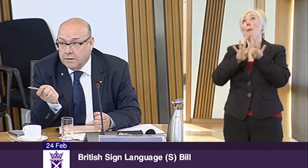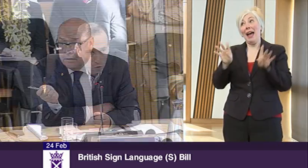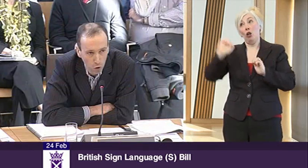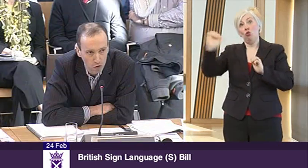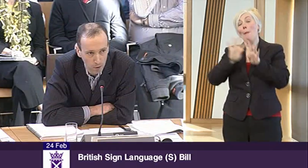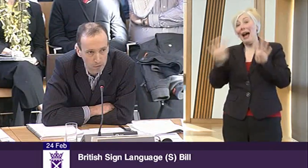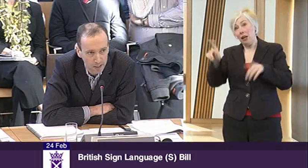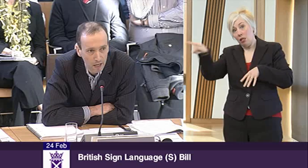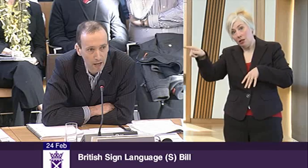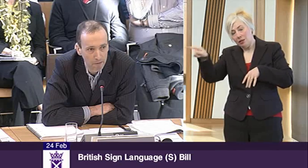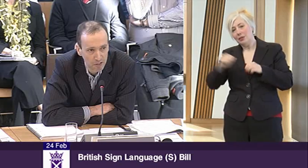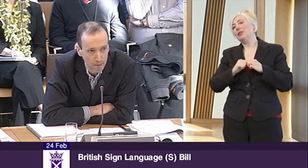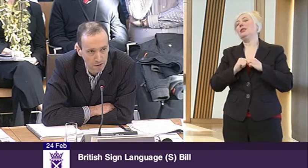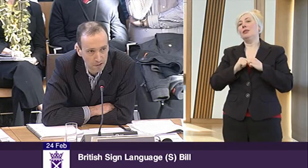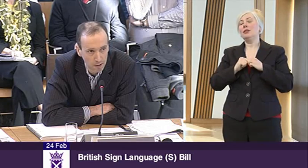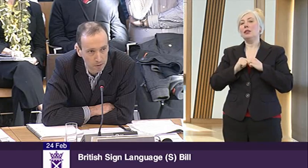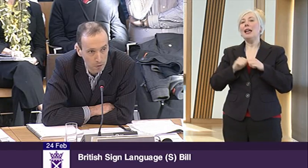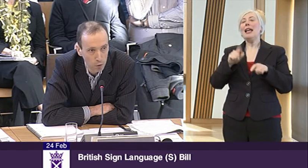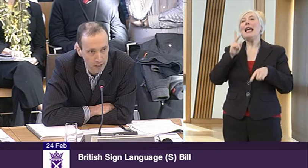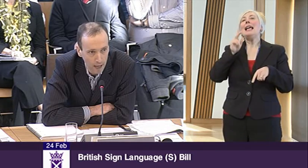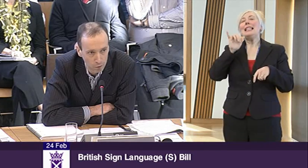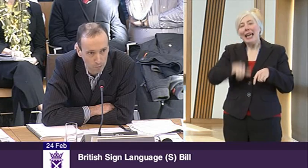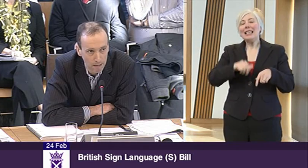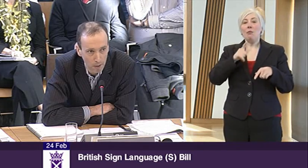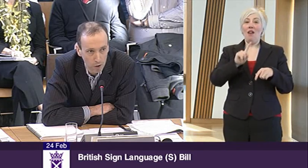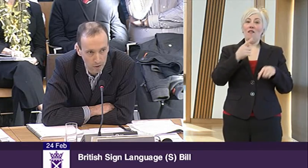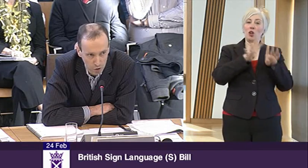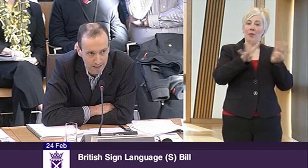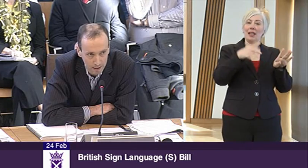Robert Nicol: Yes—but they also talked about the translation services that we would have